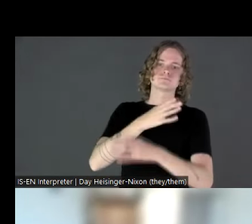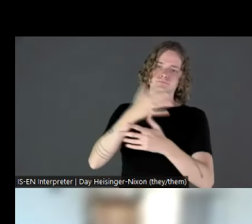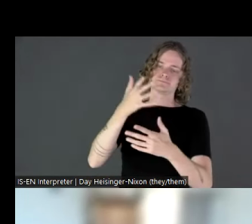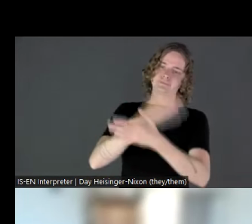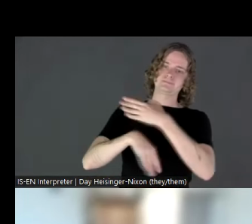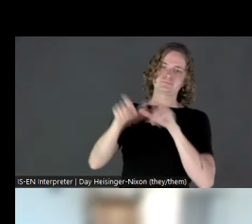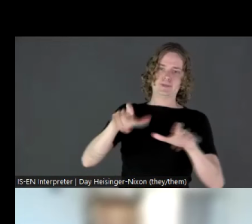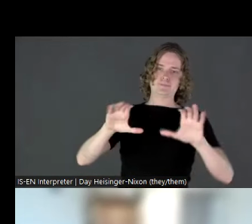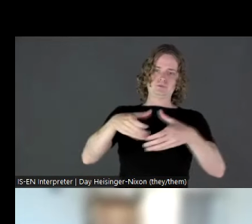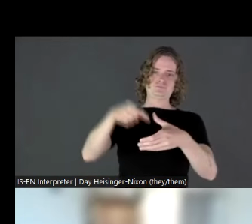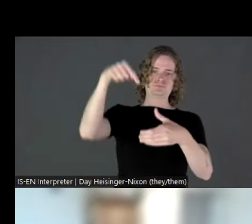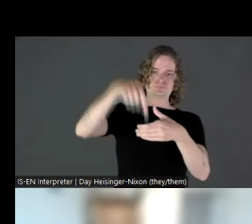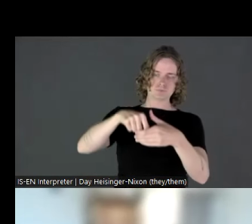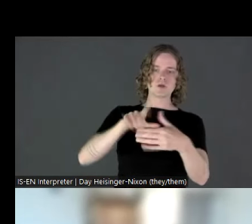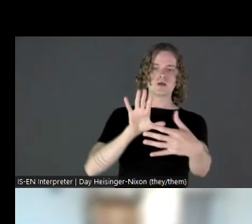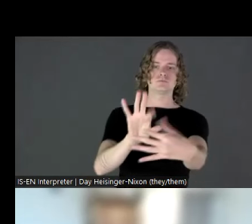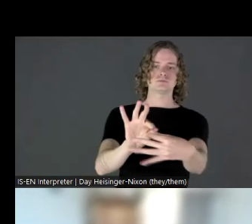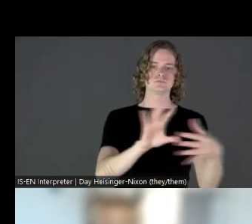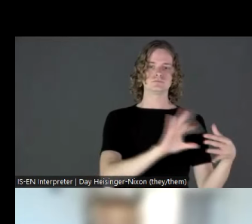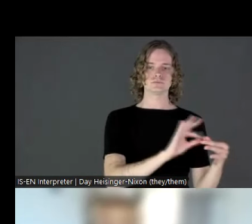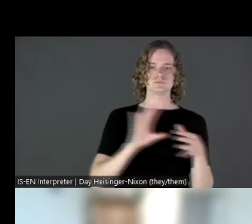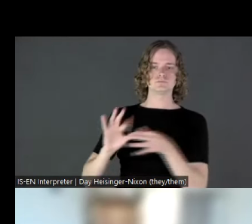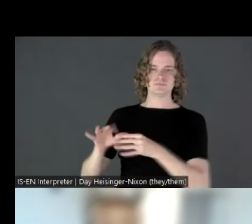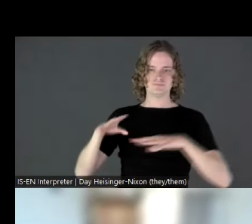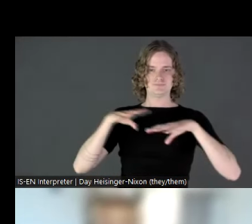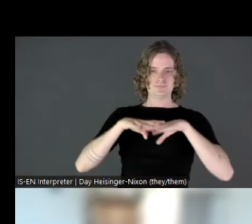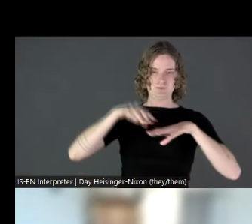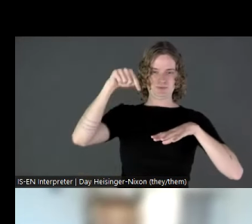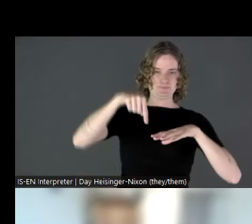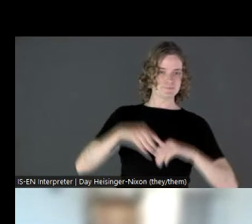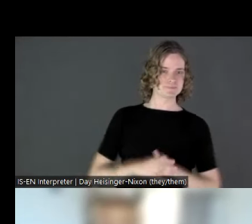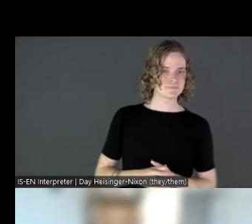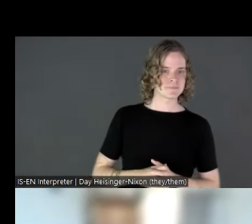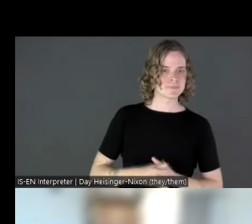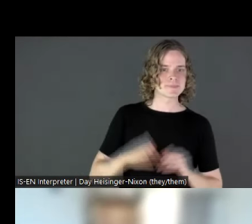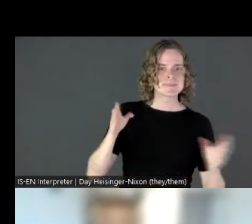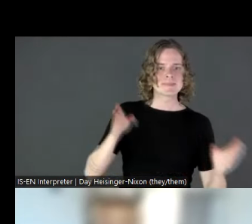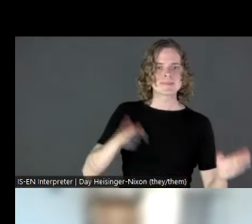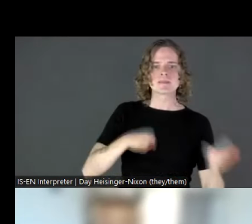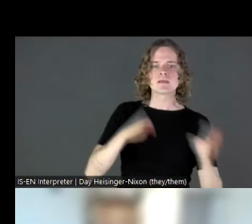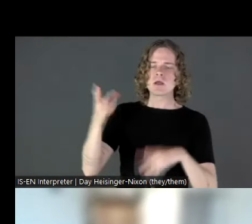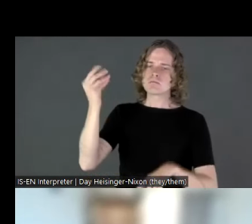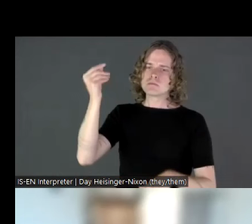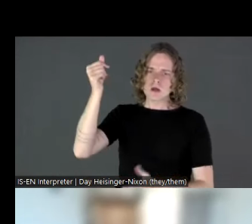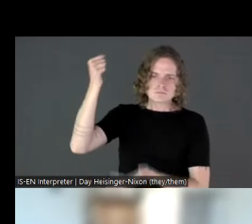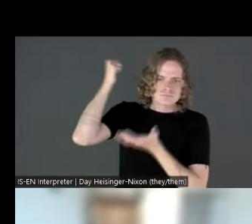mobilizing resources for disability inclusive. So how do we budget in an inclusive way. How do we